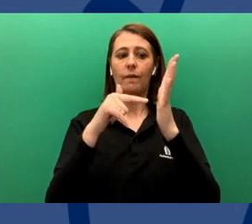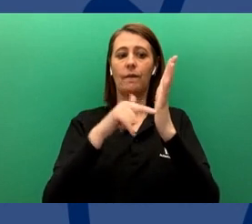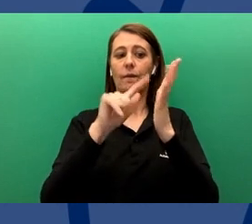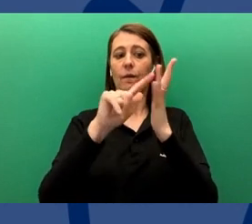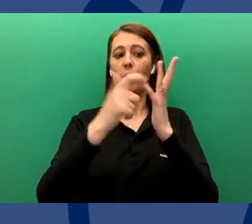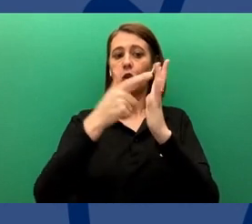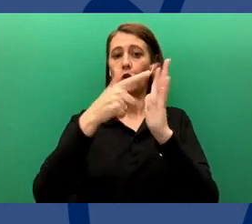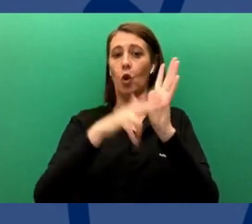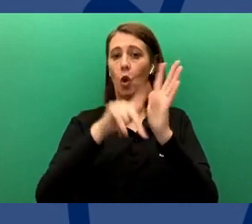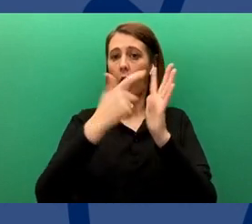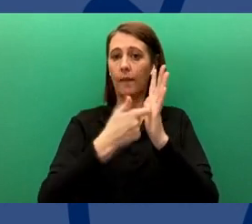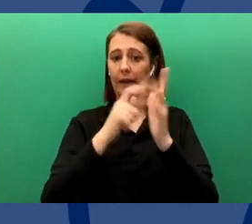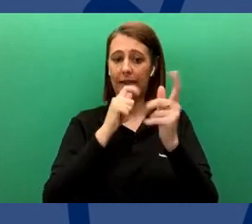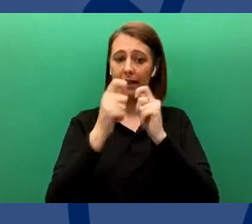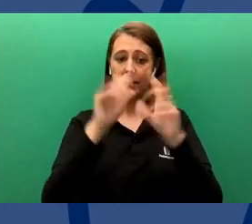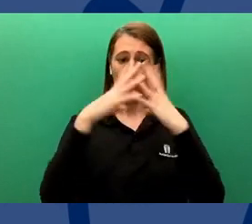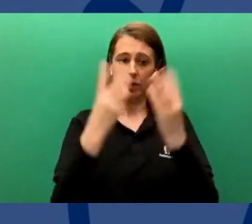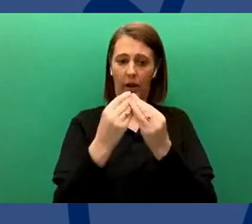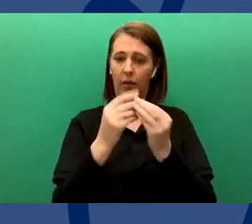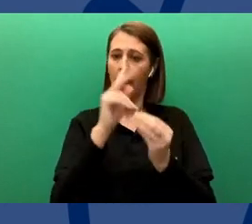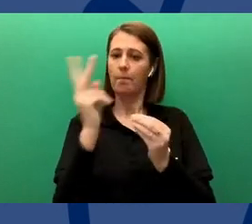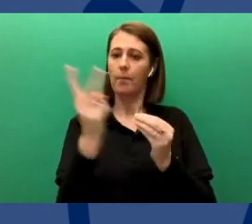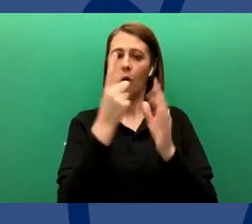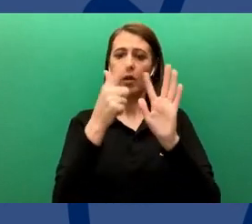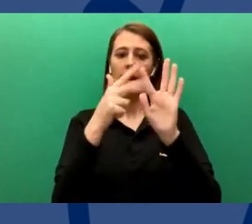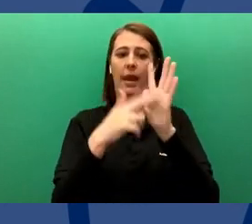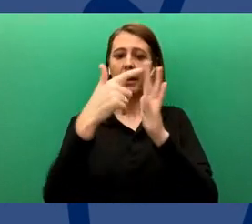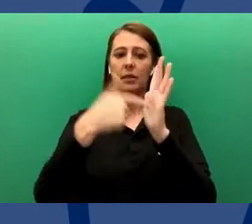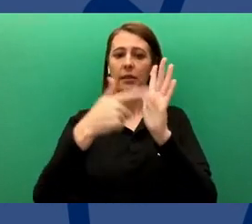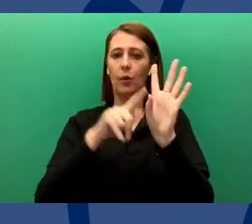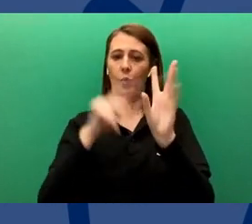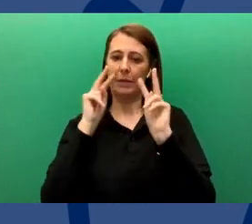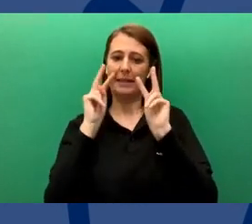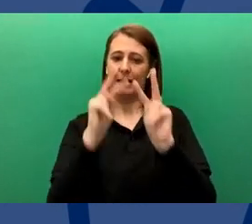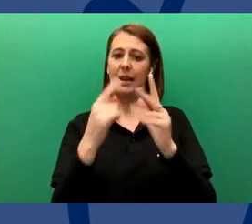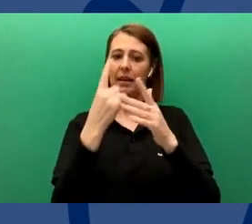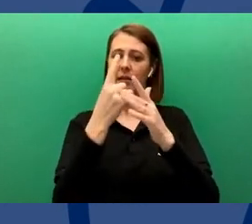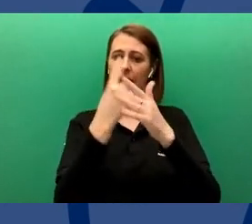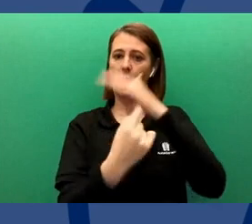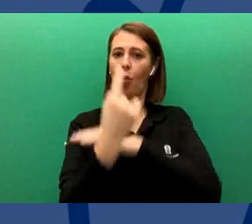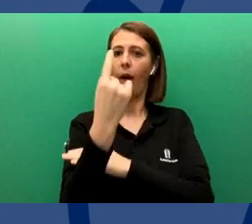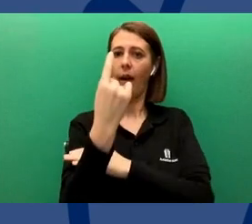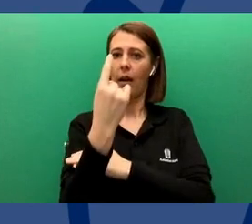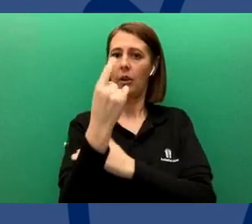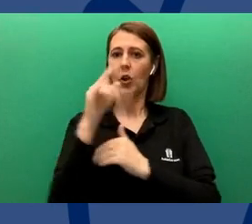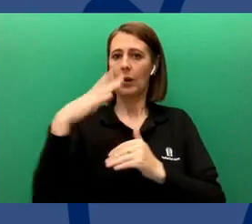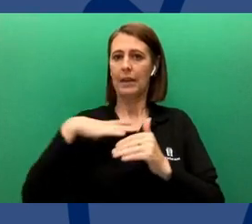be grouped together as a single entity. So it would have to satisfy the below 250 million